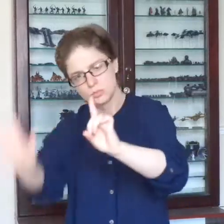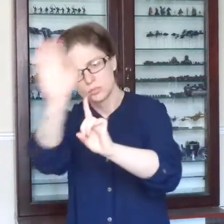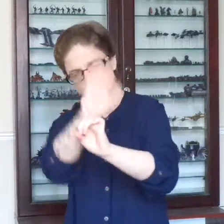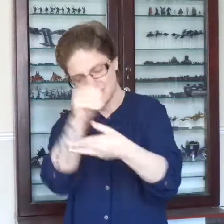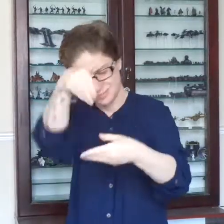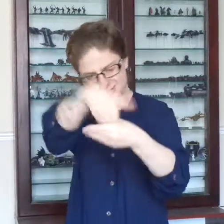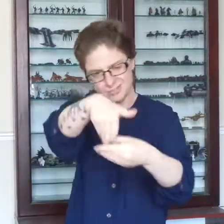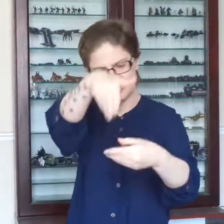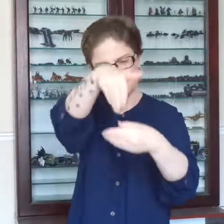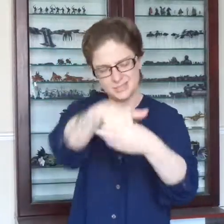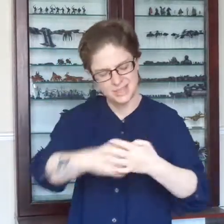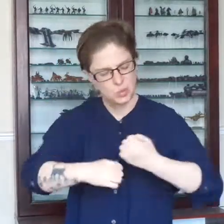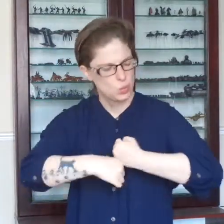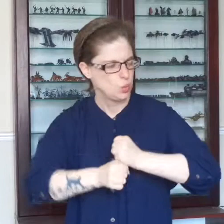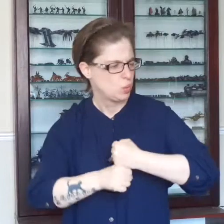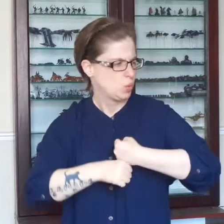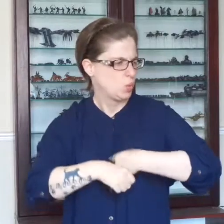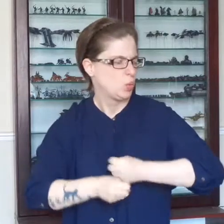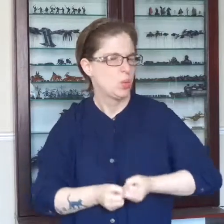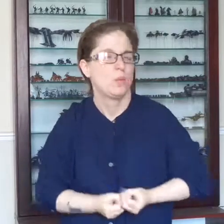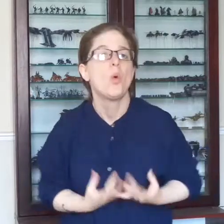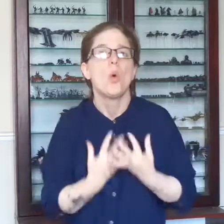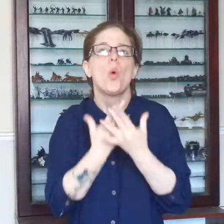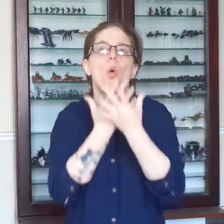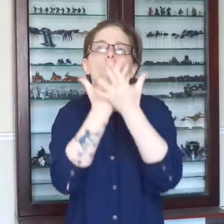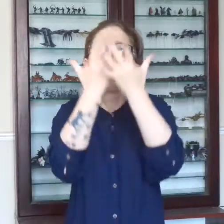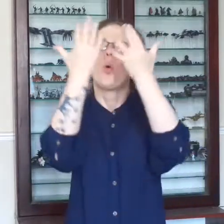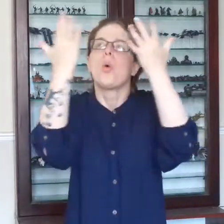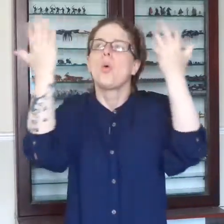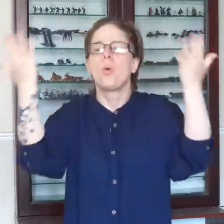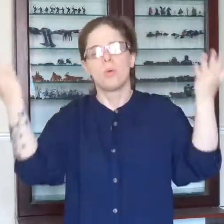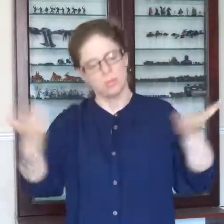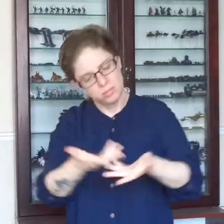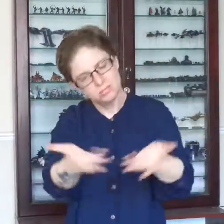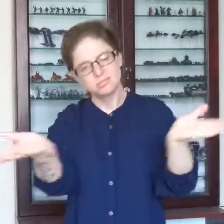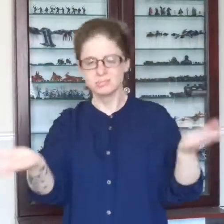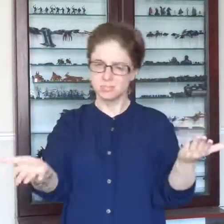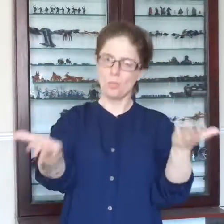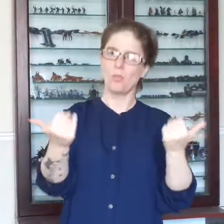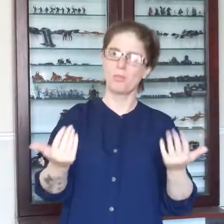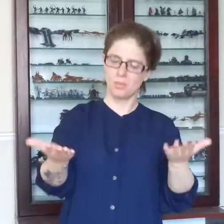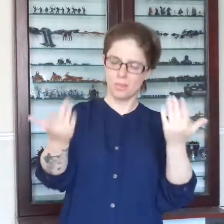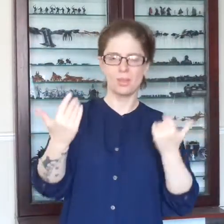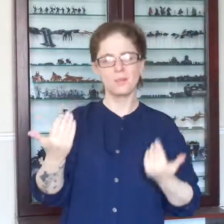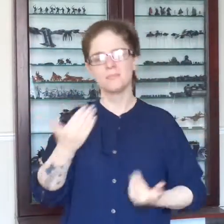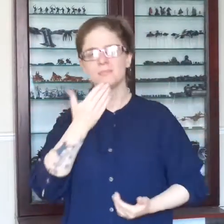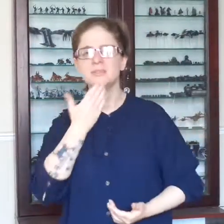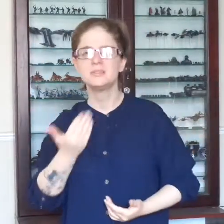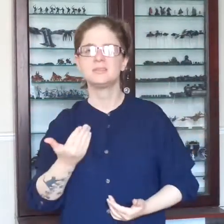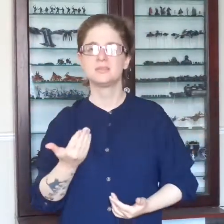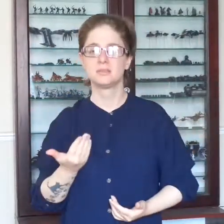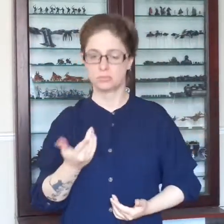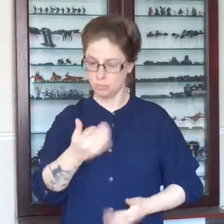'Bout everything that you're going through My girl you've got nothing to lose